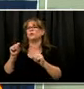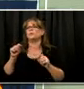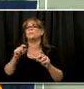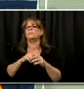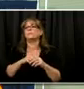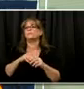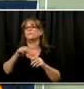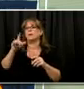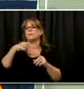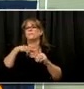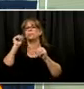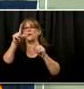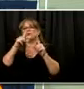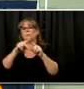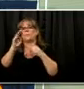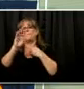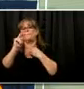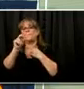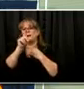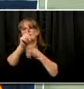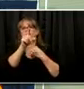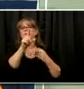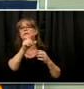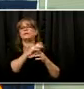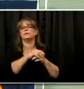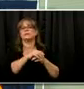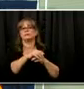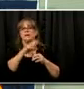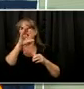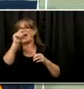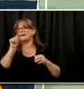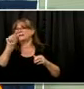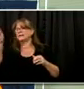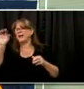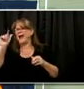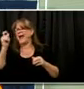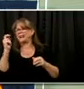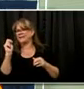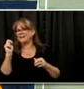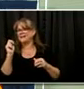i think what are you doing to reassure teachers that they are safe to be in the classrooms that's